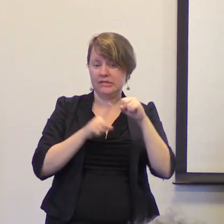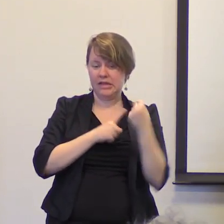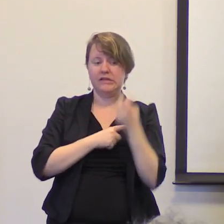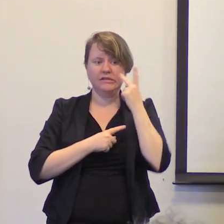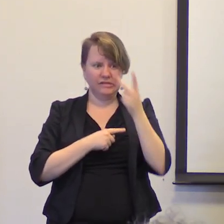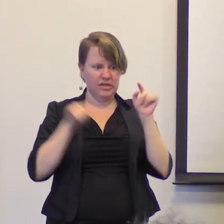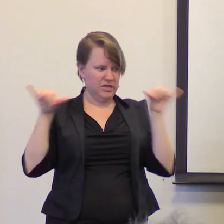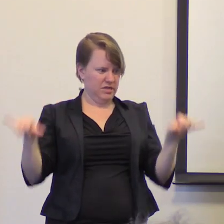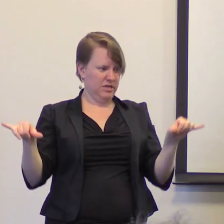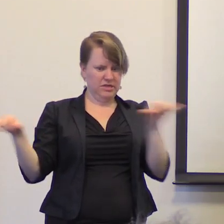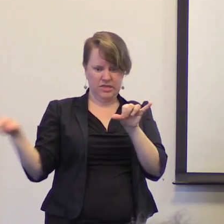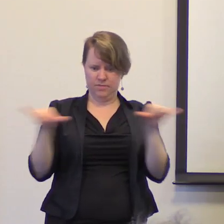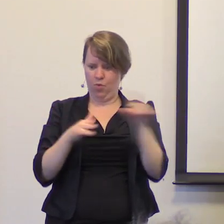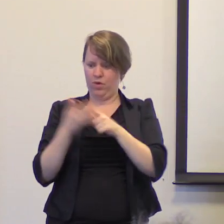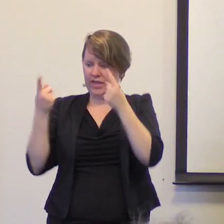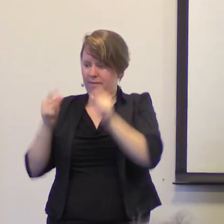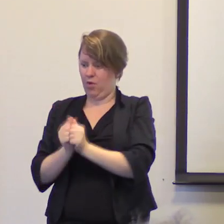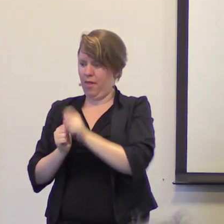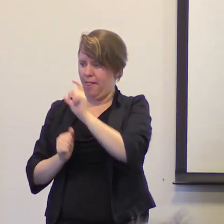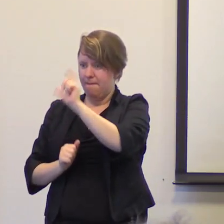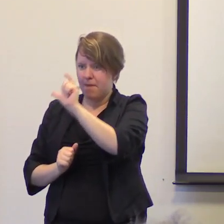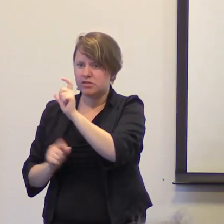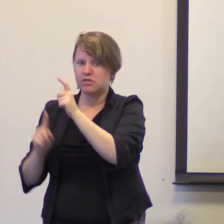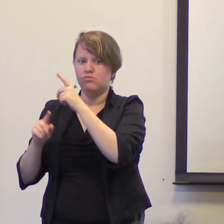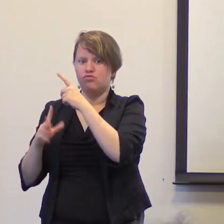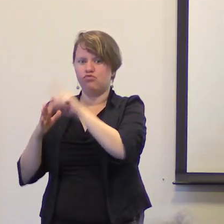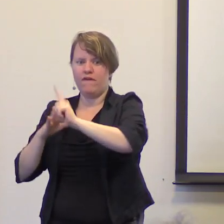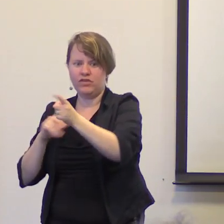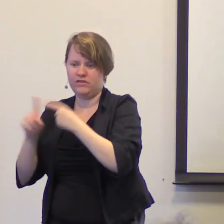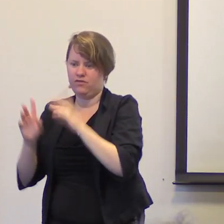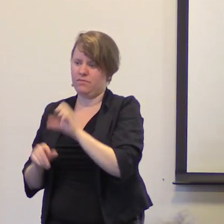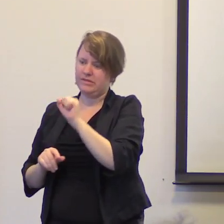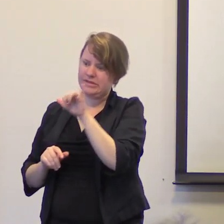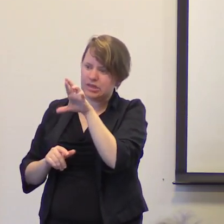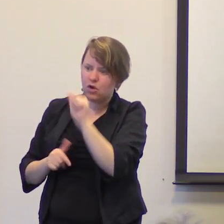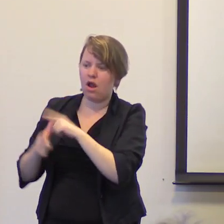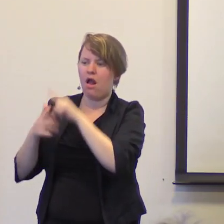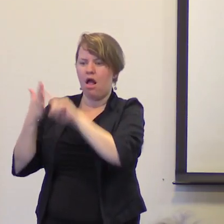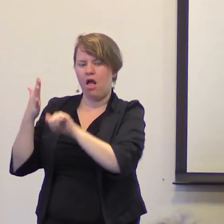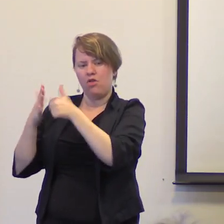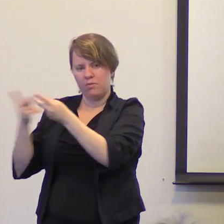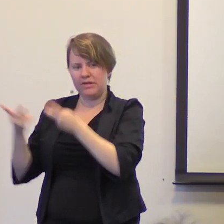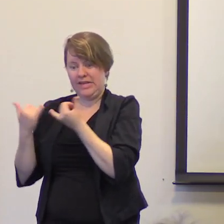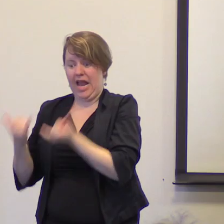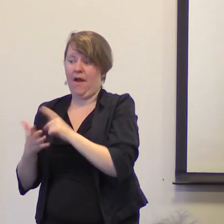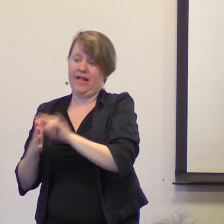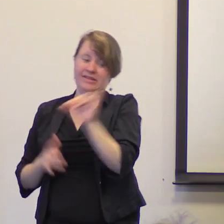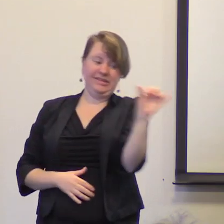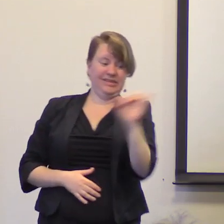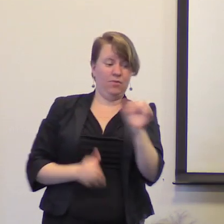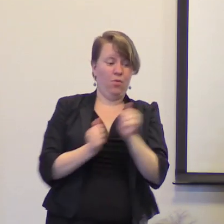what's happening to Muslim refugees from Syria and many other places now, and what was in their past.